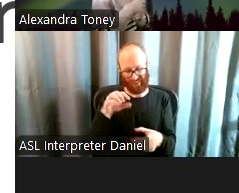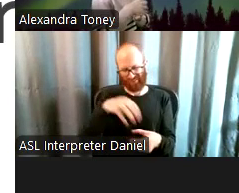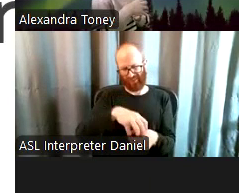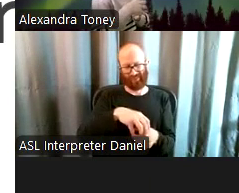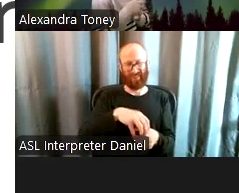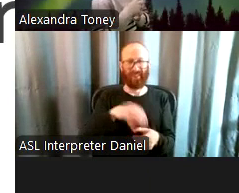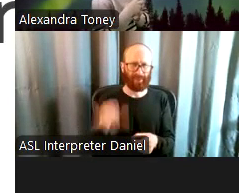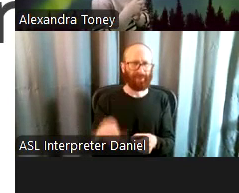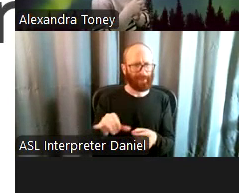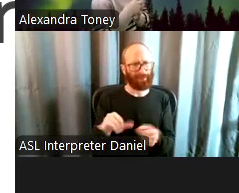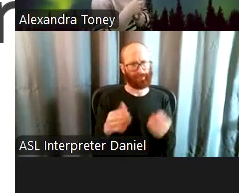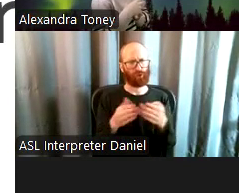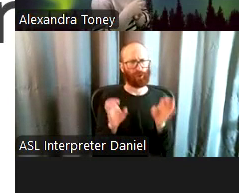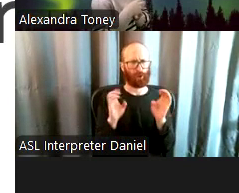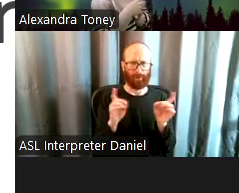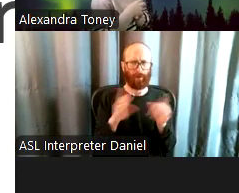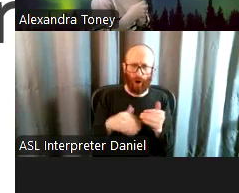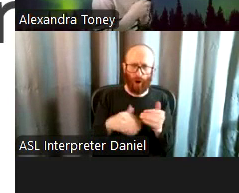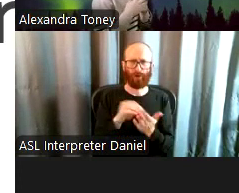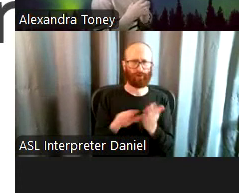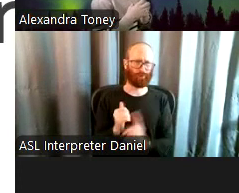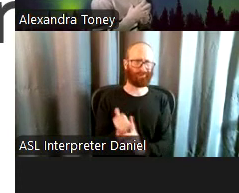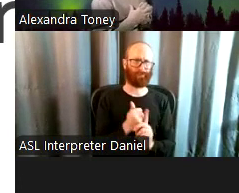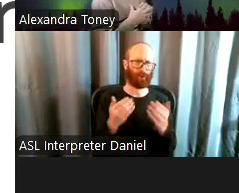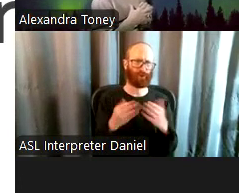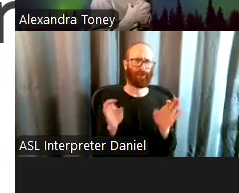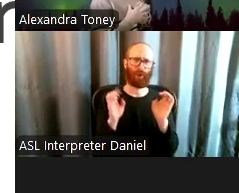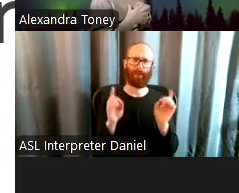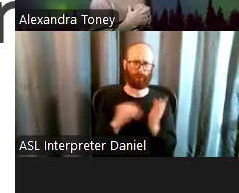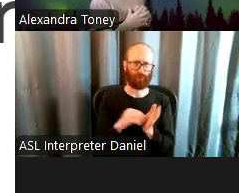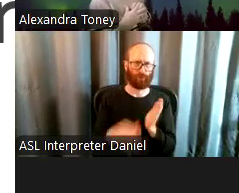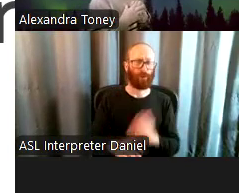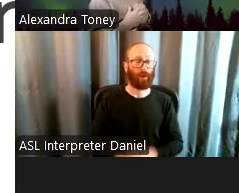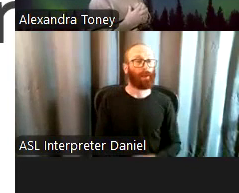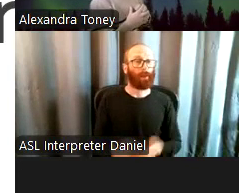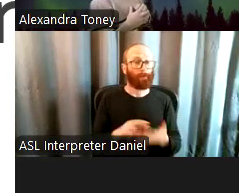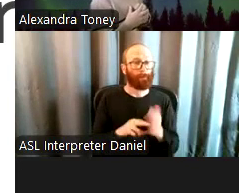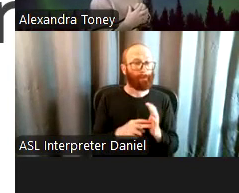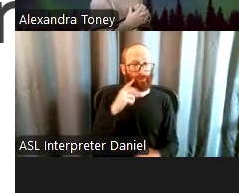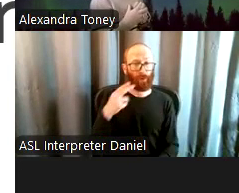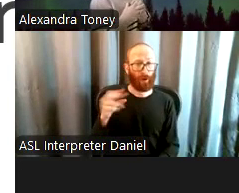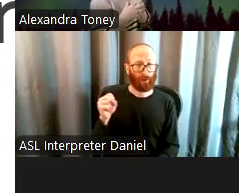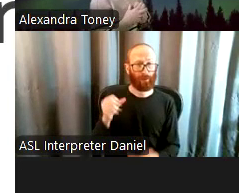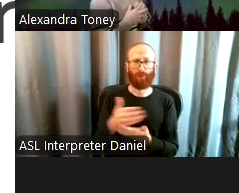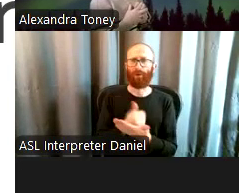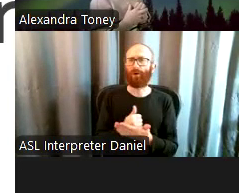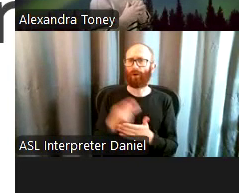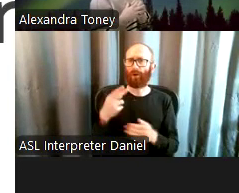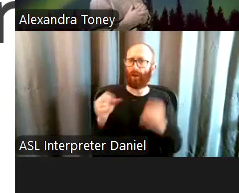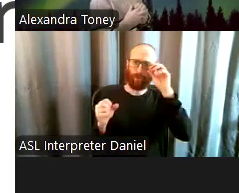students are general education students and this means that that for high school, they earn high school level credit by demonstrating math,